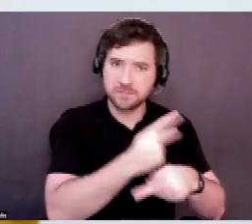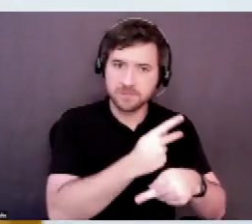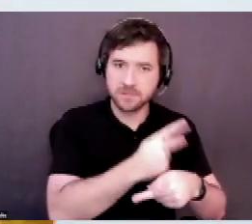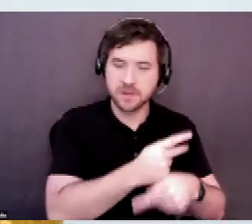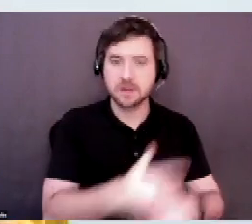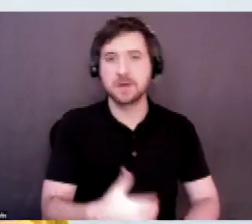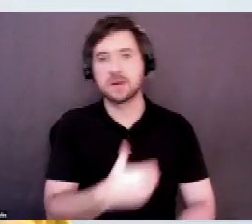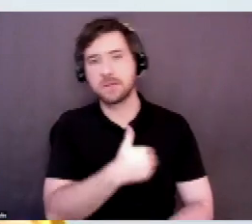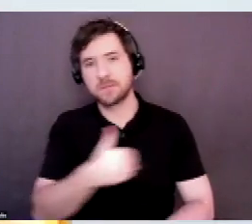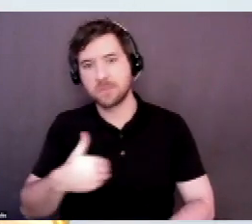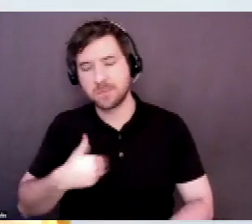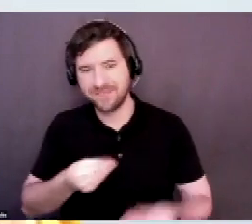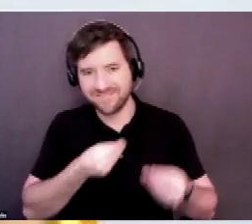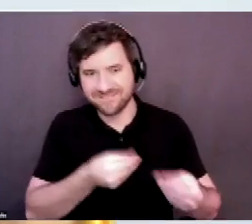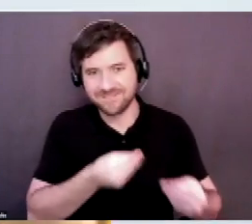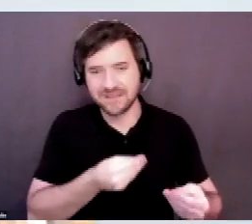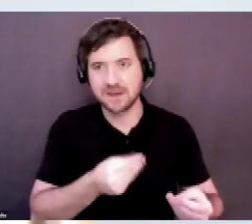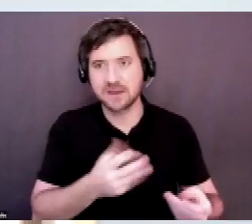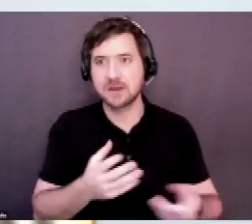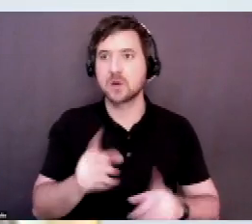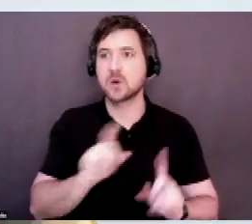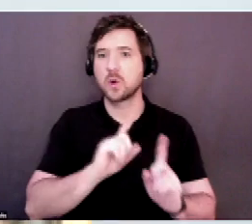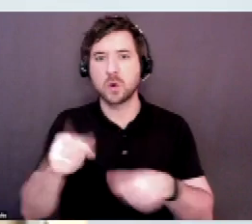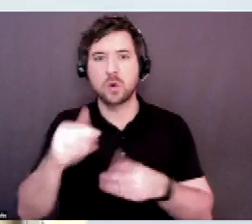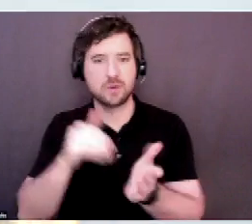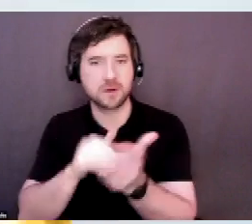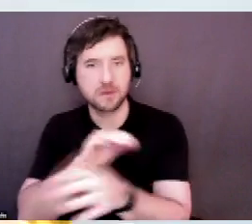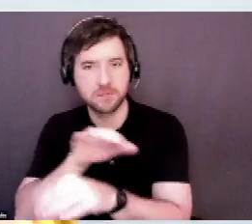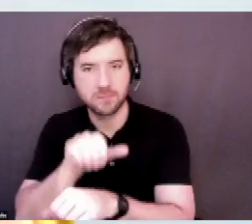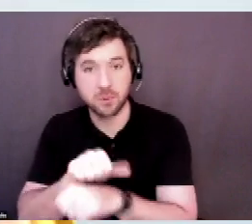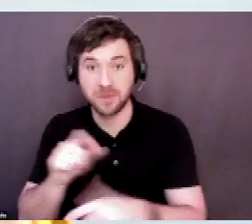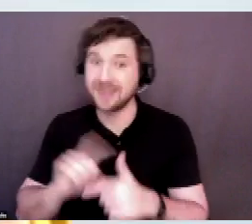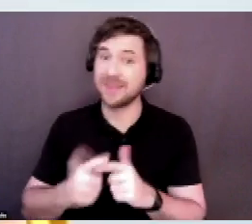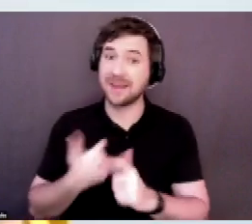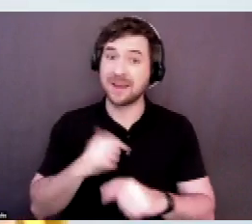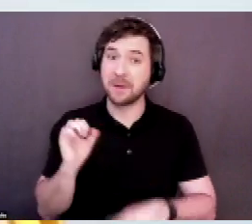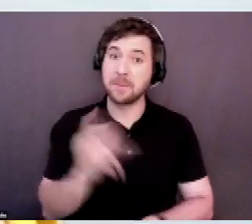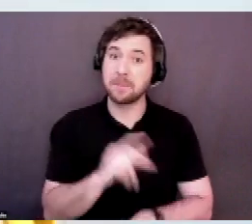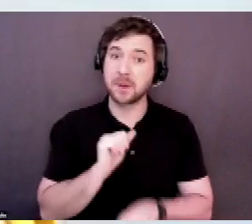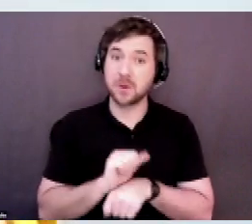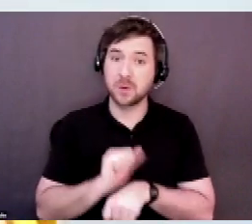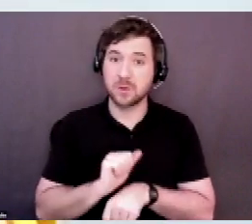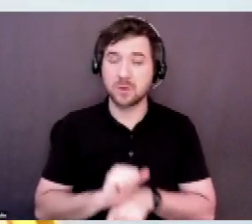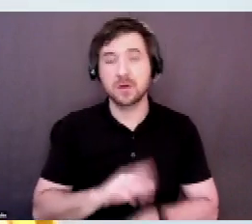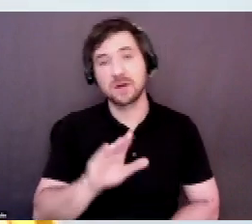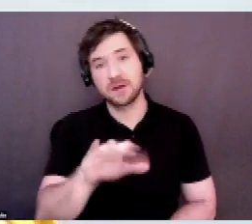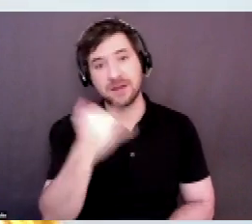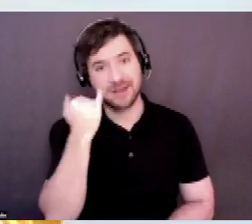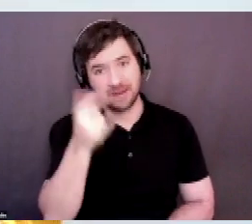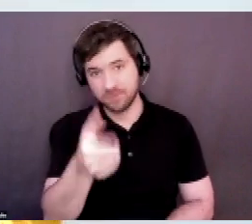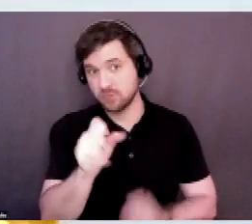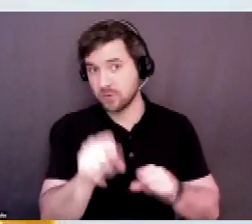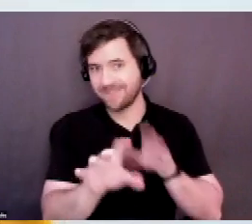and by that time I was back to work. I will say that I do think if you can find a lactation consultant in your area that